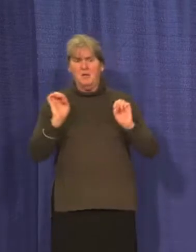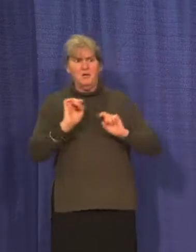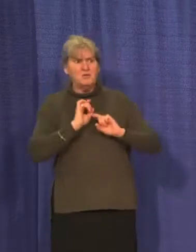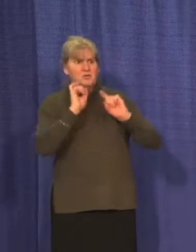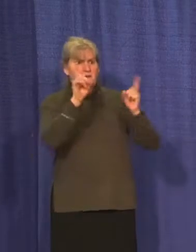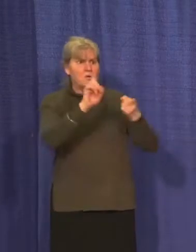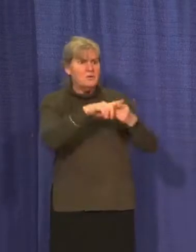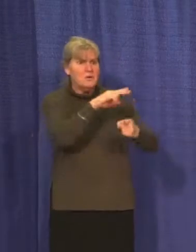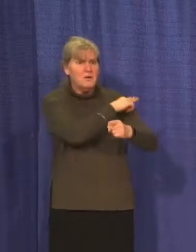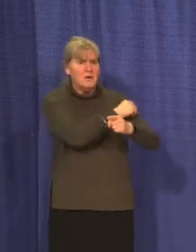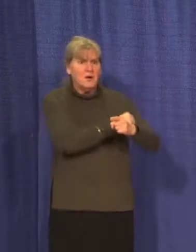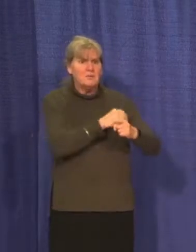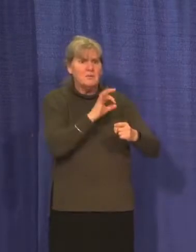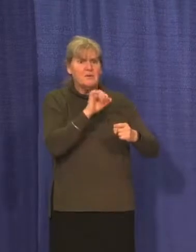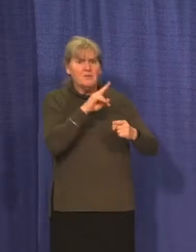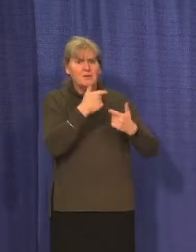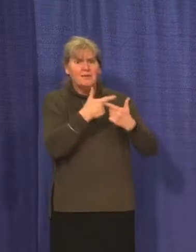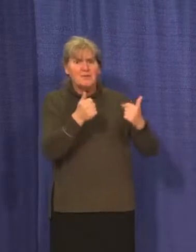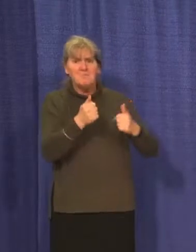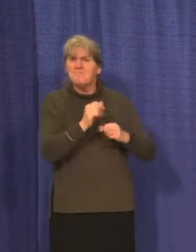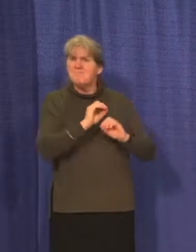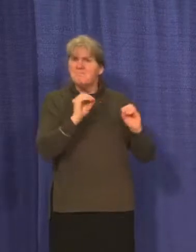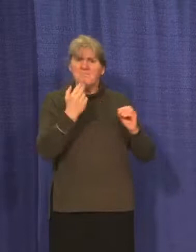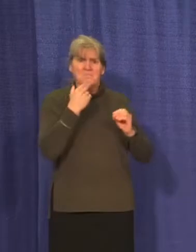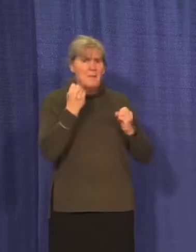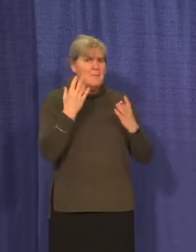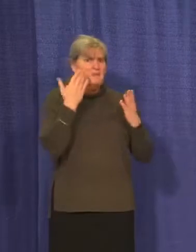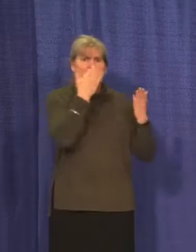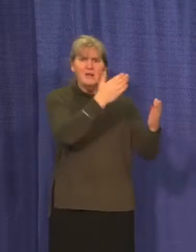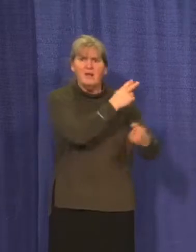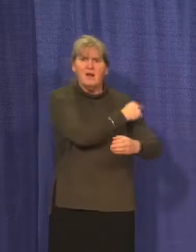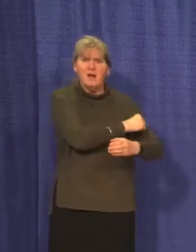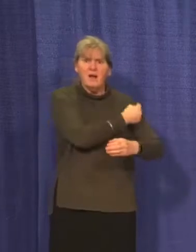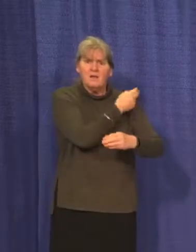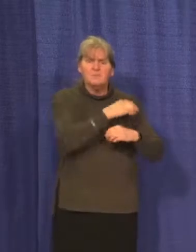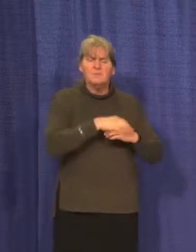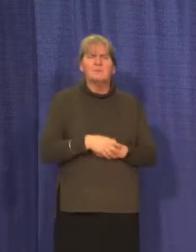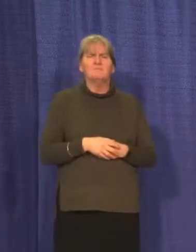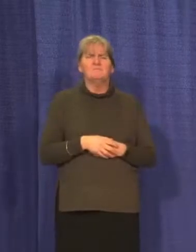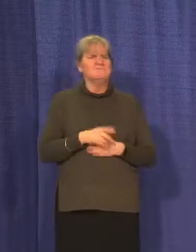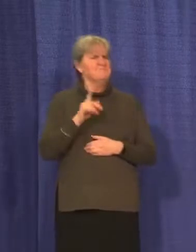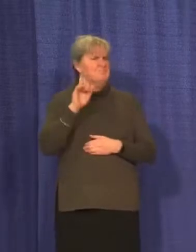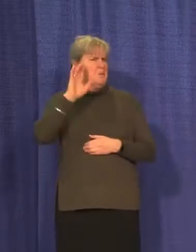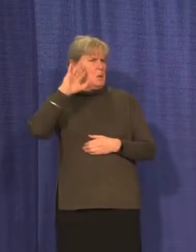illnesses remain low. We are likely seeing the effect that our public health measures